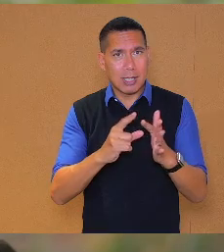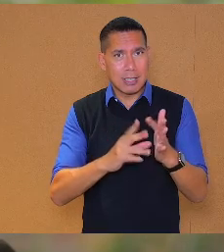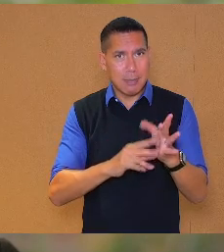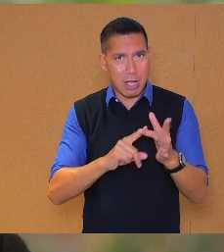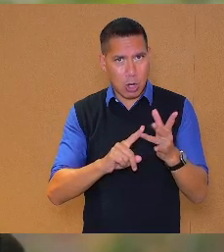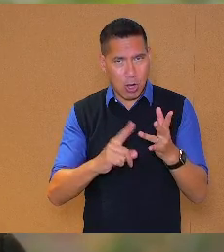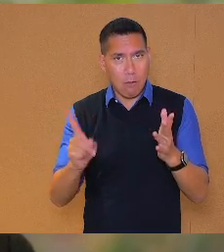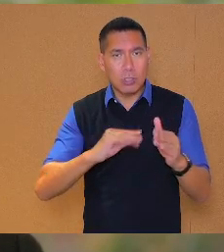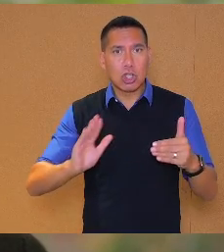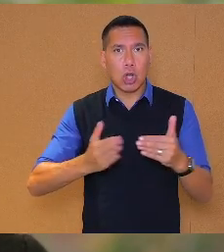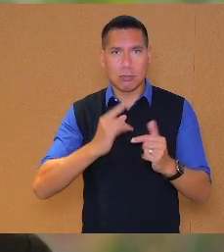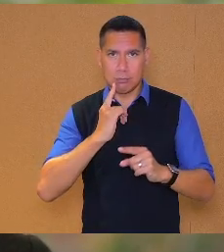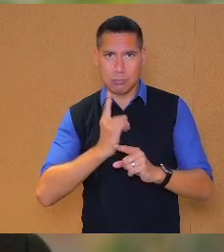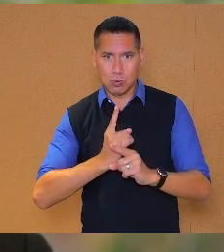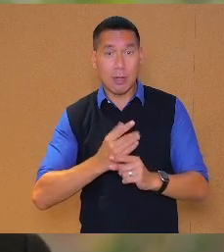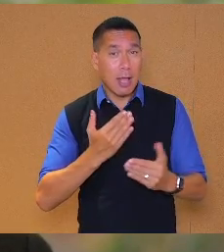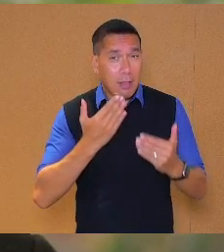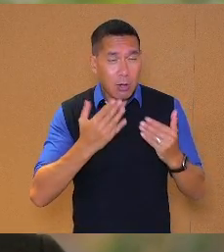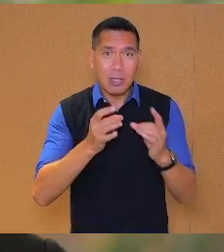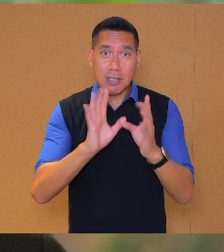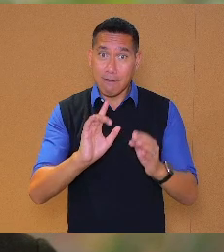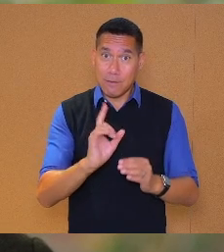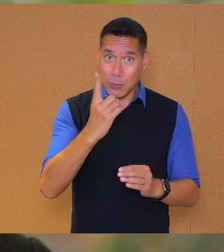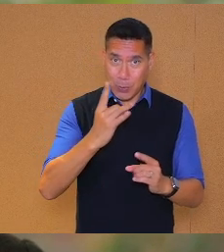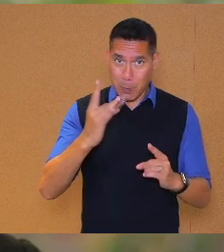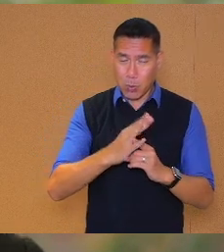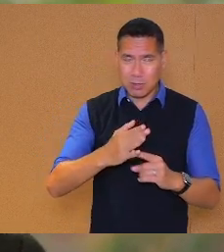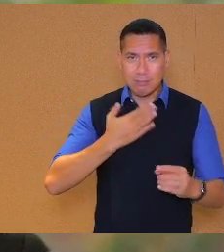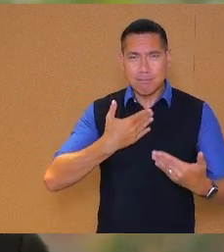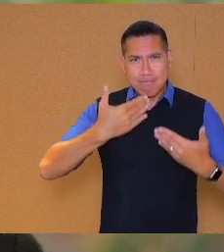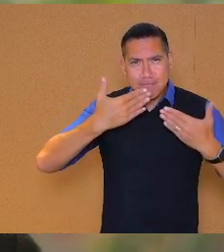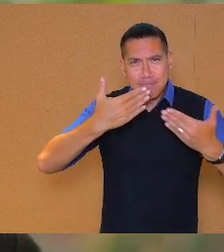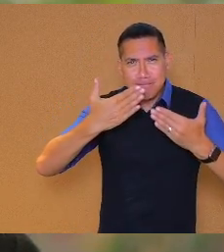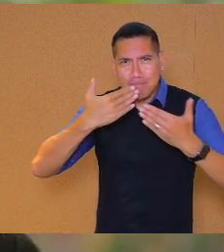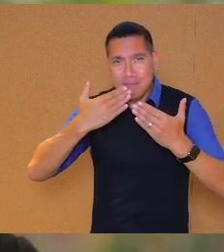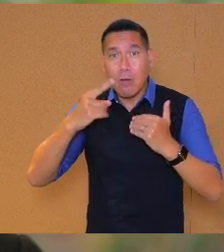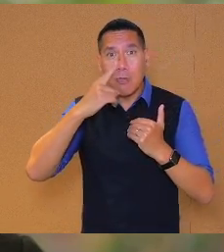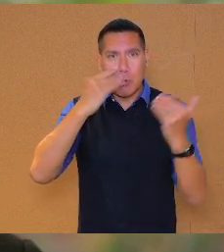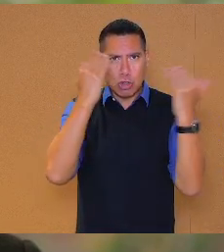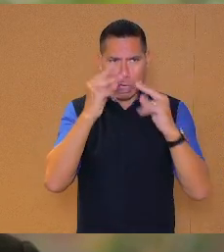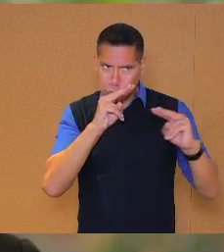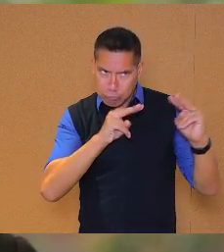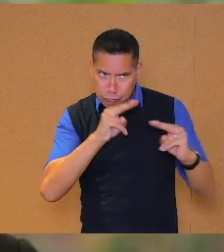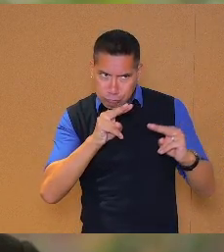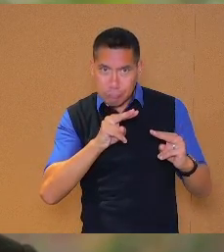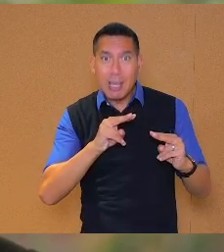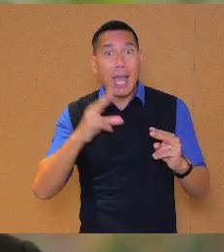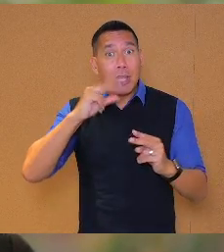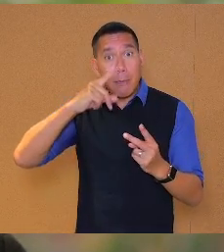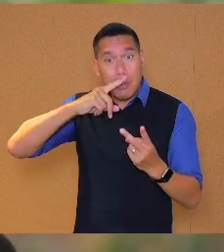Thank you. I would like to start by giving an important shout out to our important judging panels -